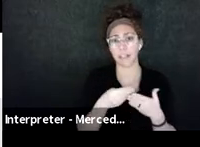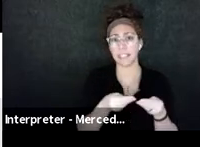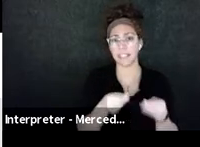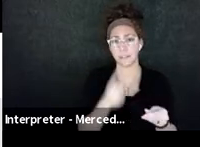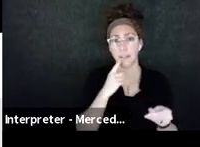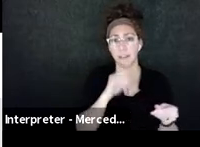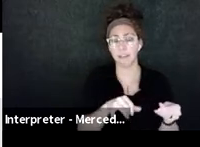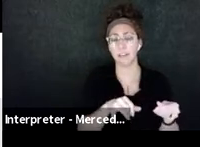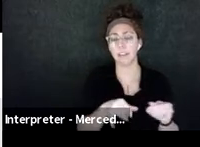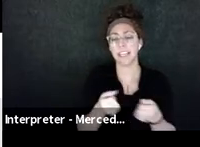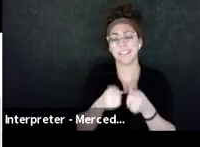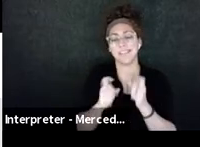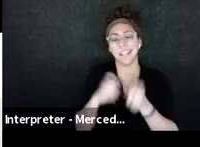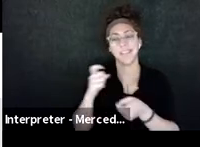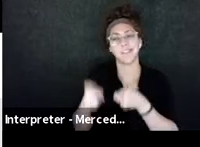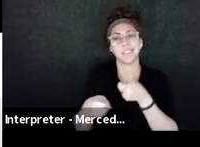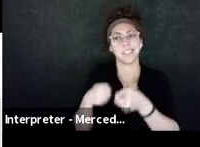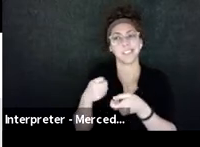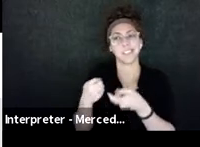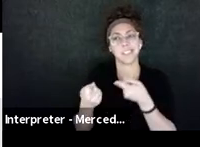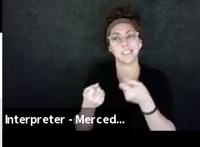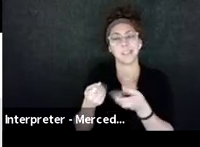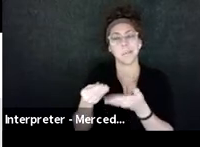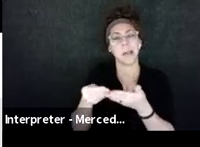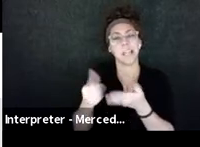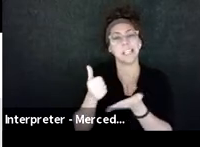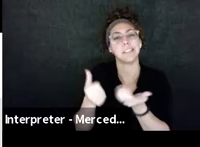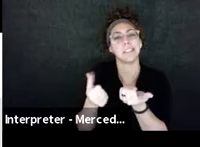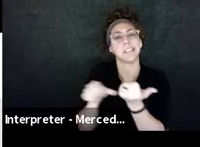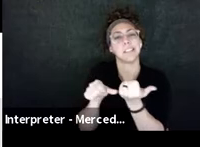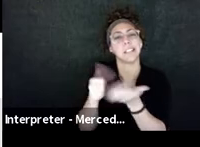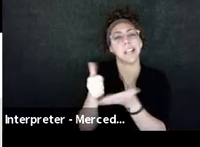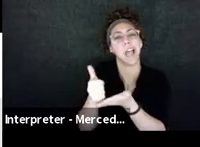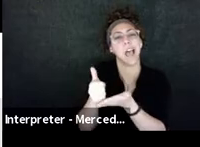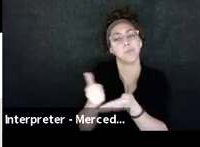maria.rodriguez: Financials basically provides financial assistance for people to regain their stability. So for example, if someone